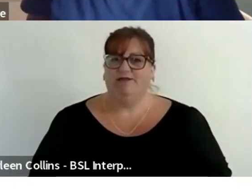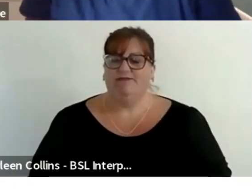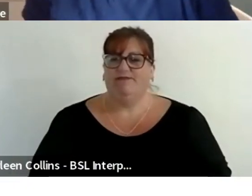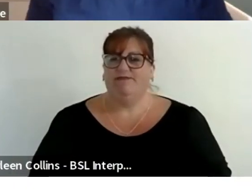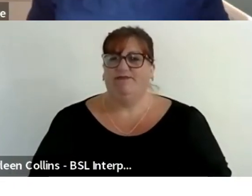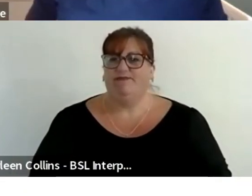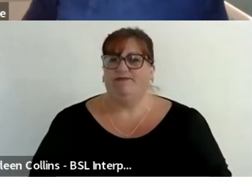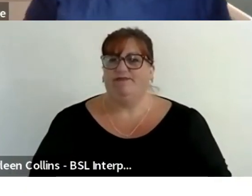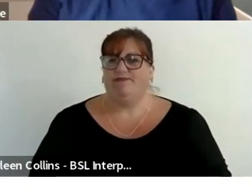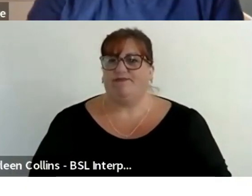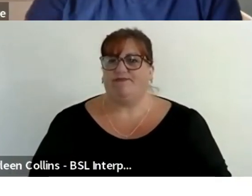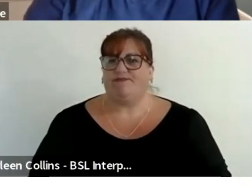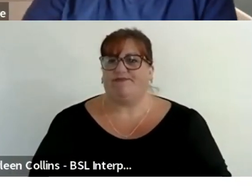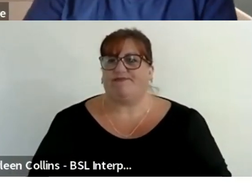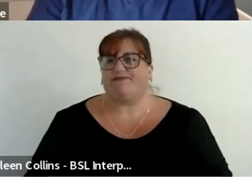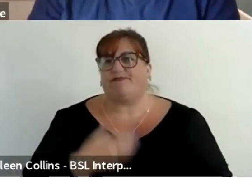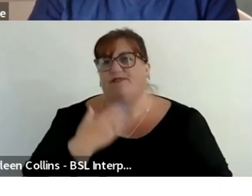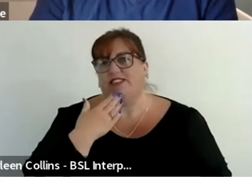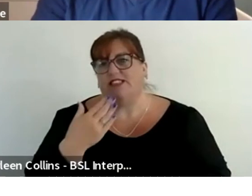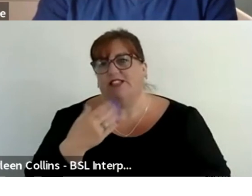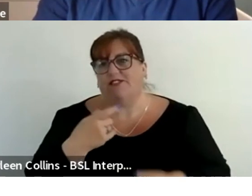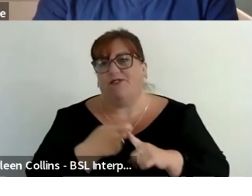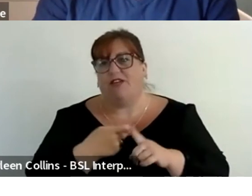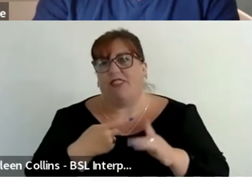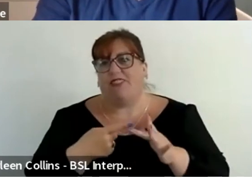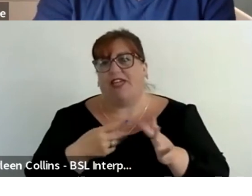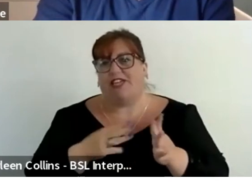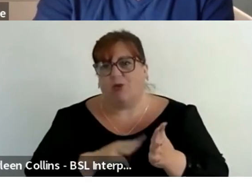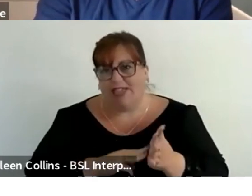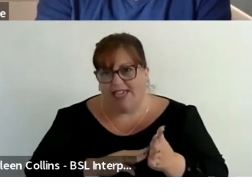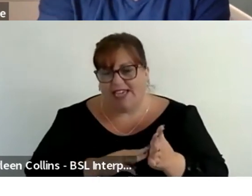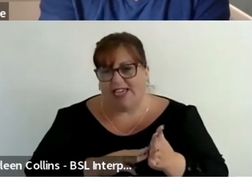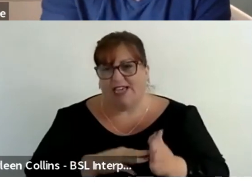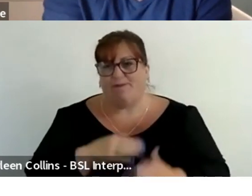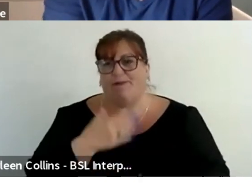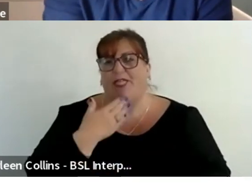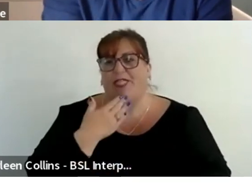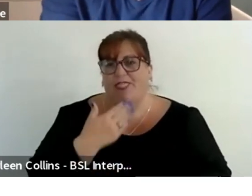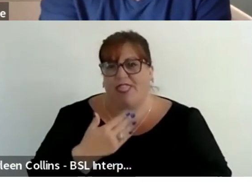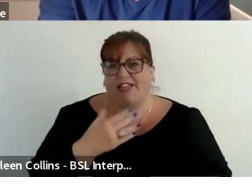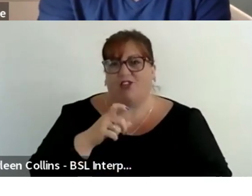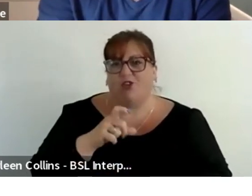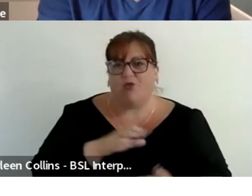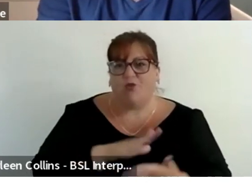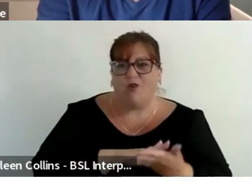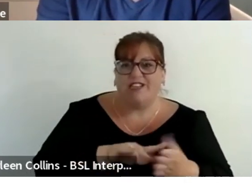Thanks for that, Kim. Thank you to Char and Lawrence for sharing your stories with us.